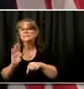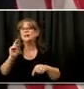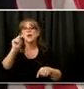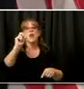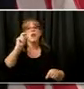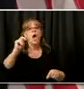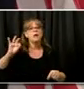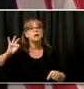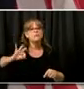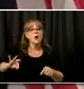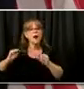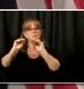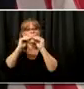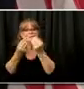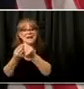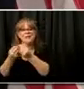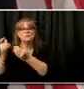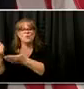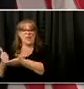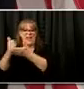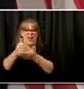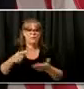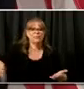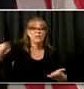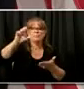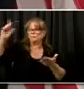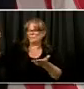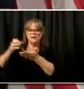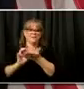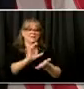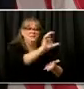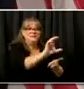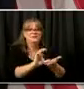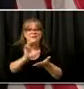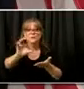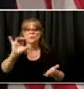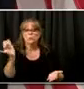we've distributed over 20 million dollars to community organizations across the state i've